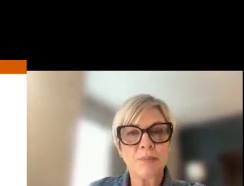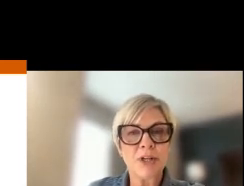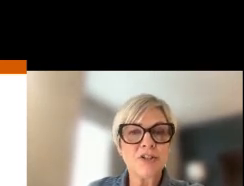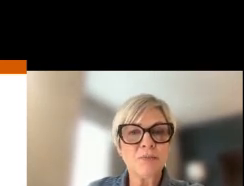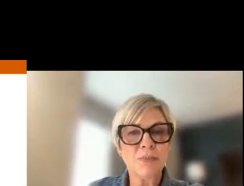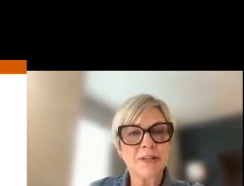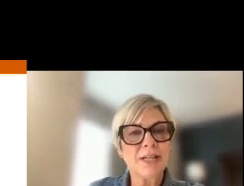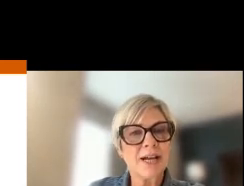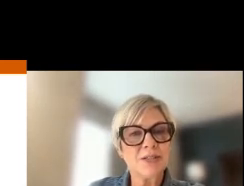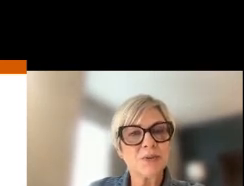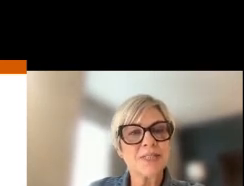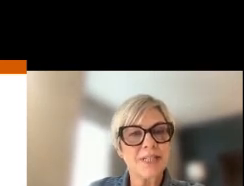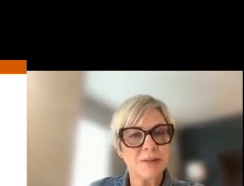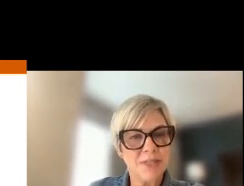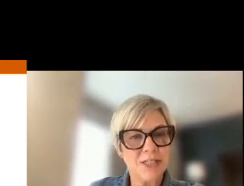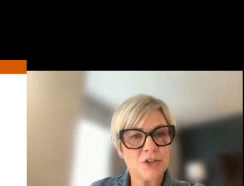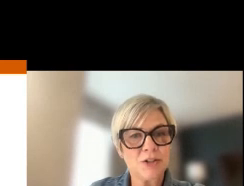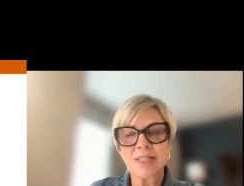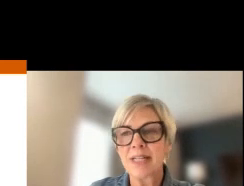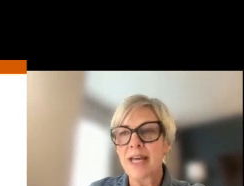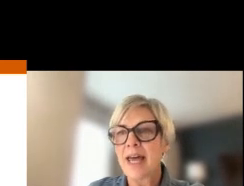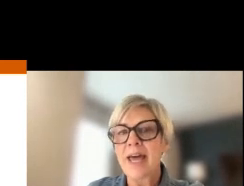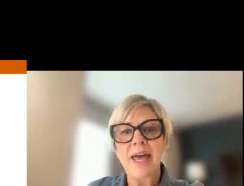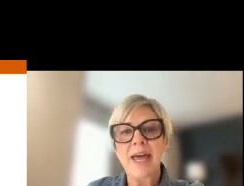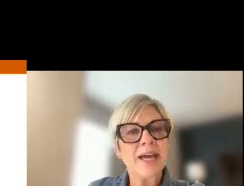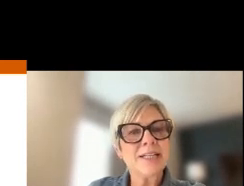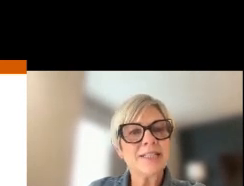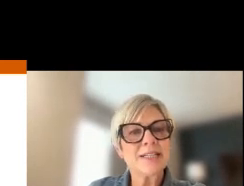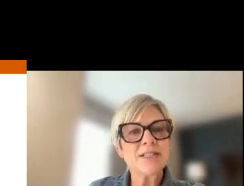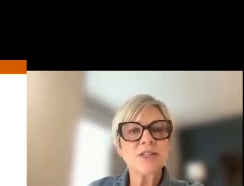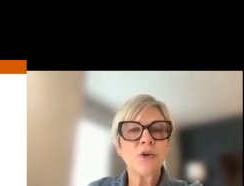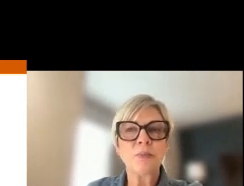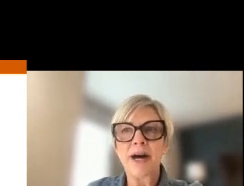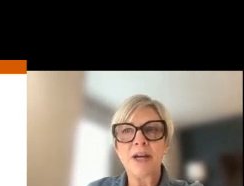preparation of middle and high school STEM teachers and it does